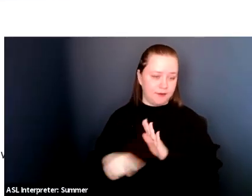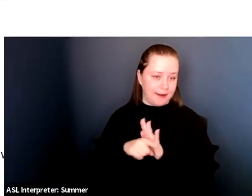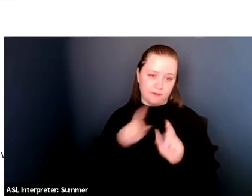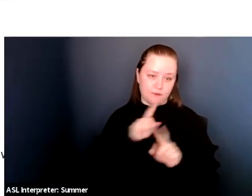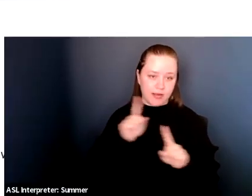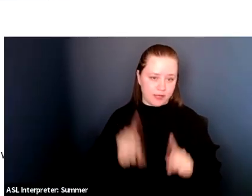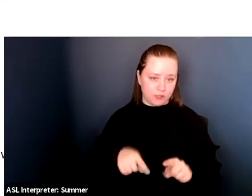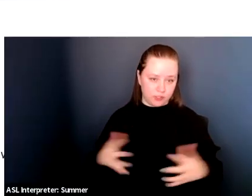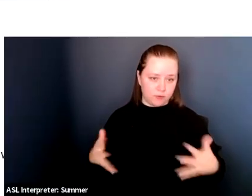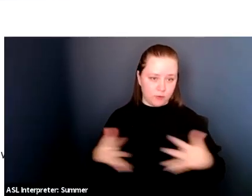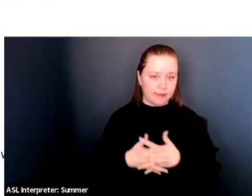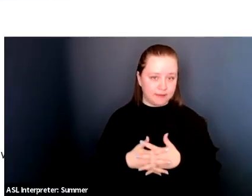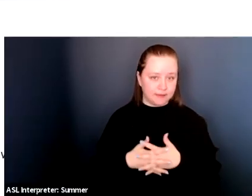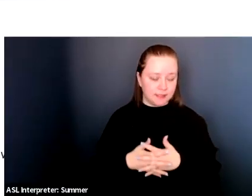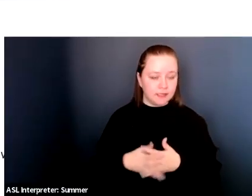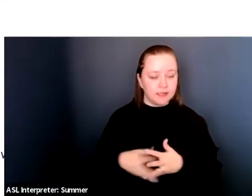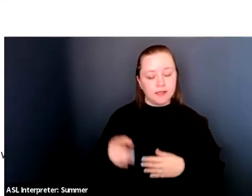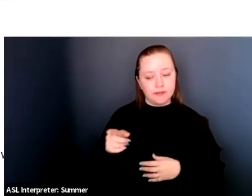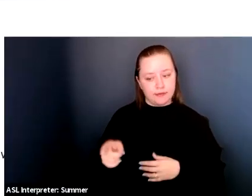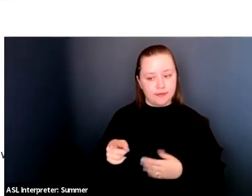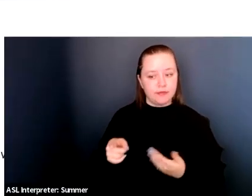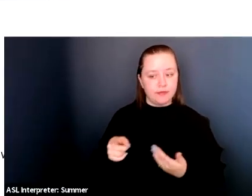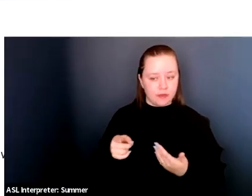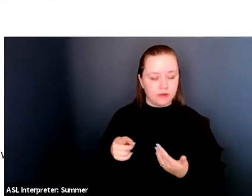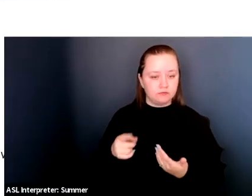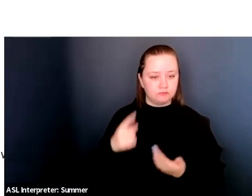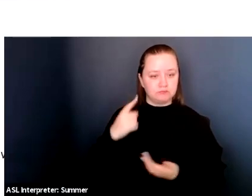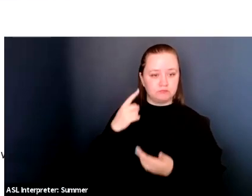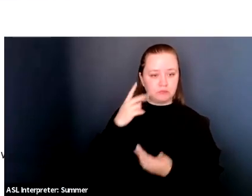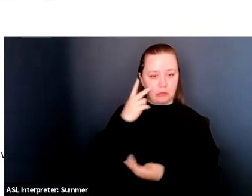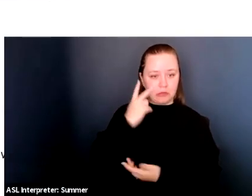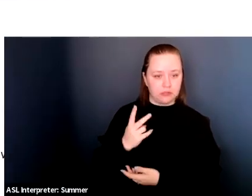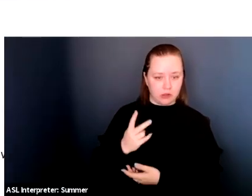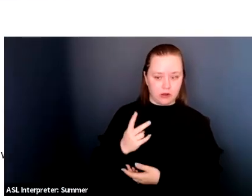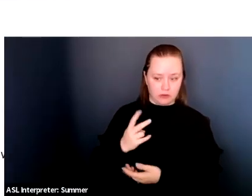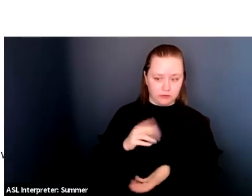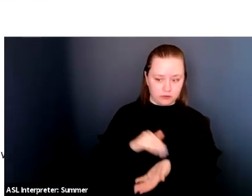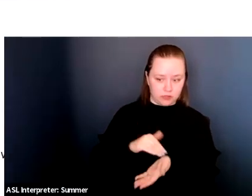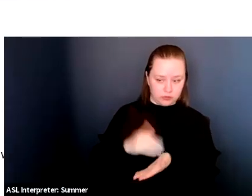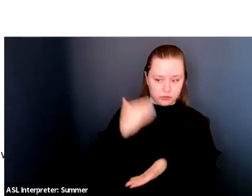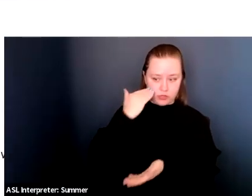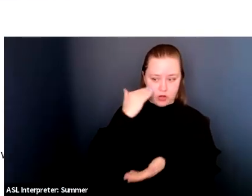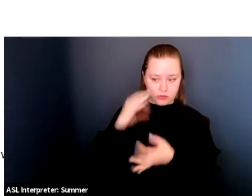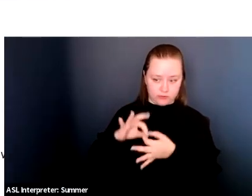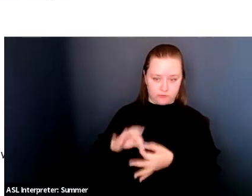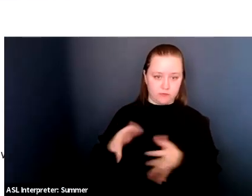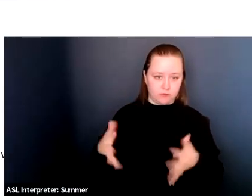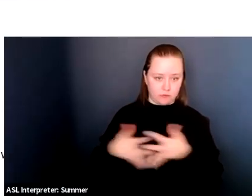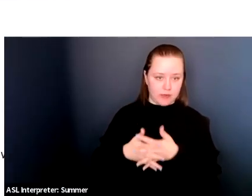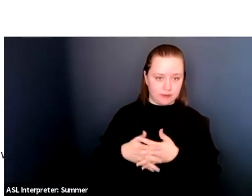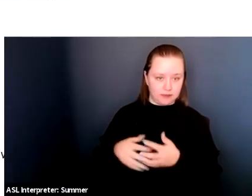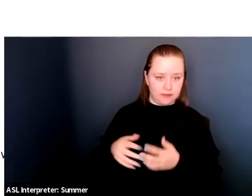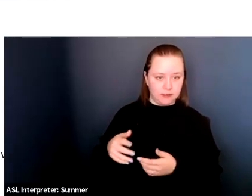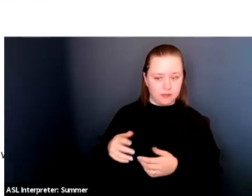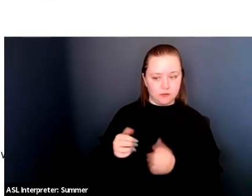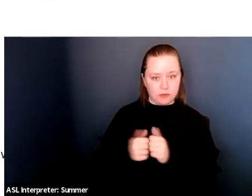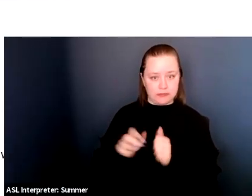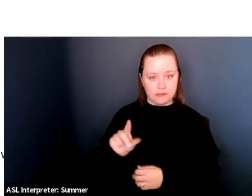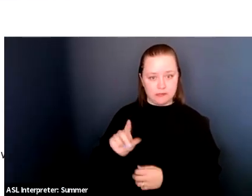and they perceived that the providers knowledge about disabilities effect on pregnancy was really low. These are all things that we're going to